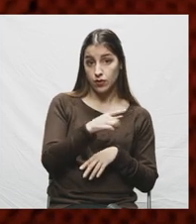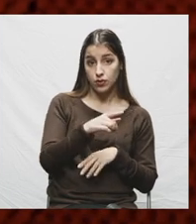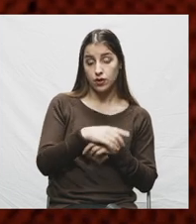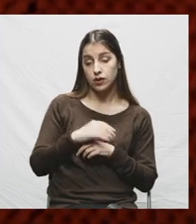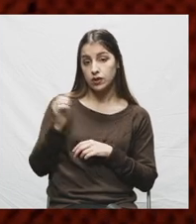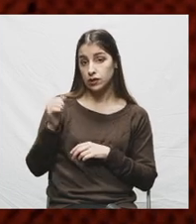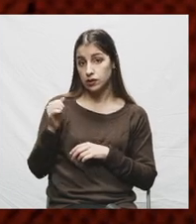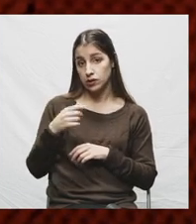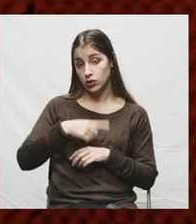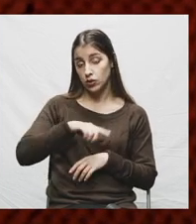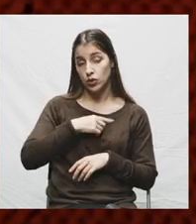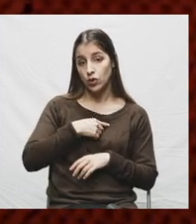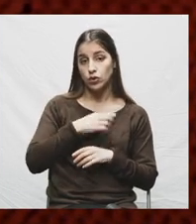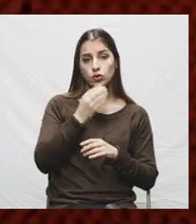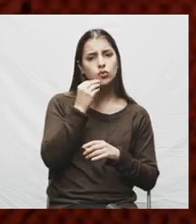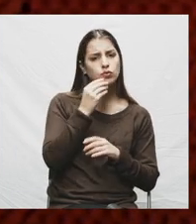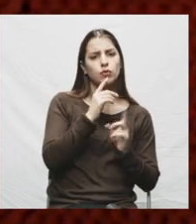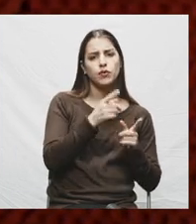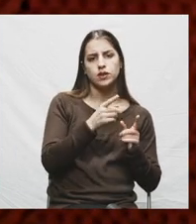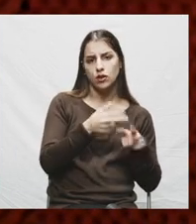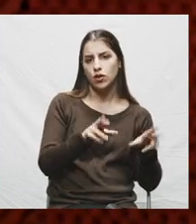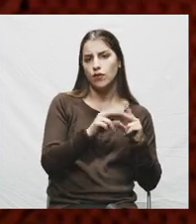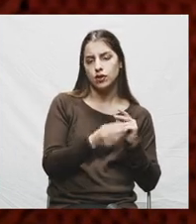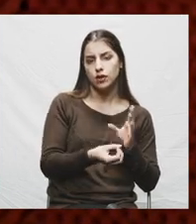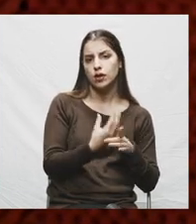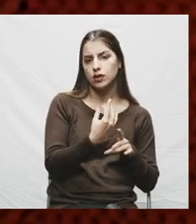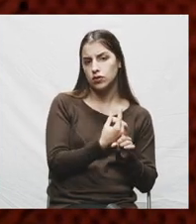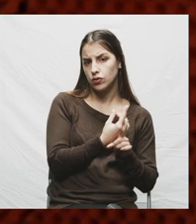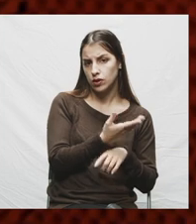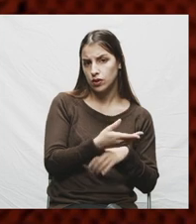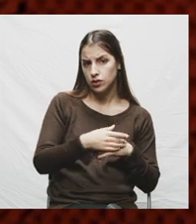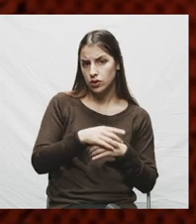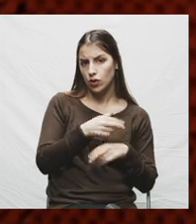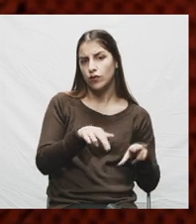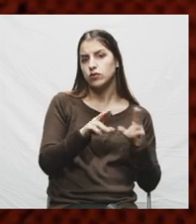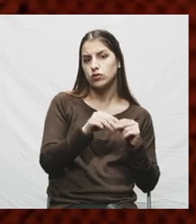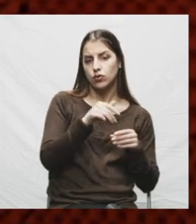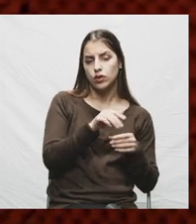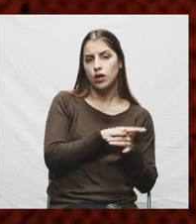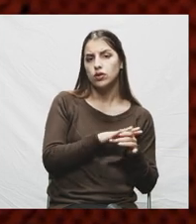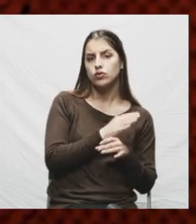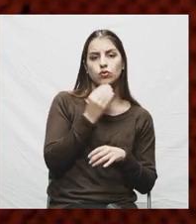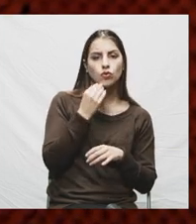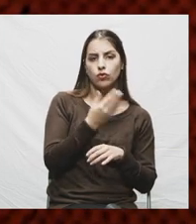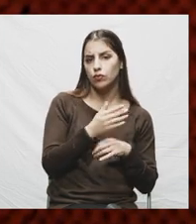With us, at the time. — Yes. And how do those new creations start? Those new contexts?